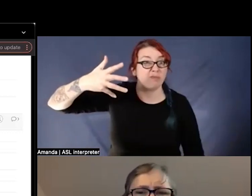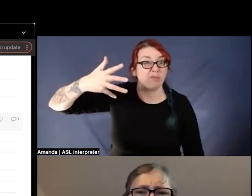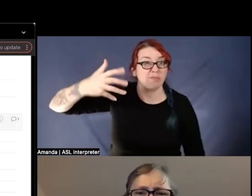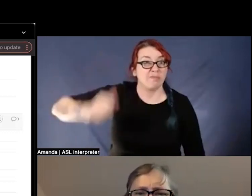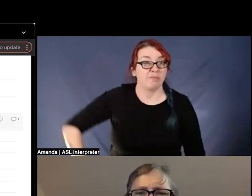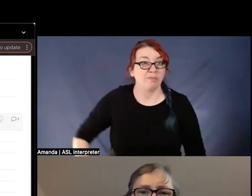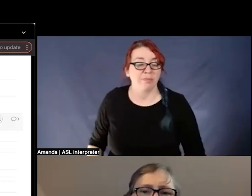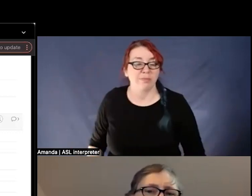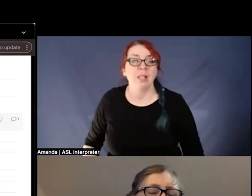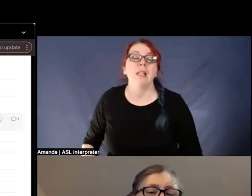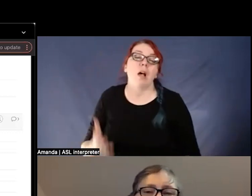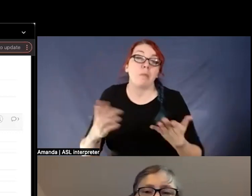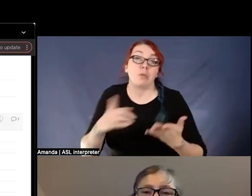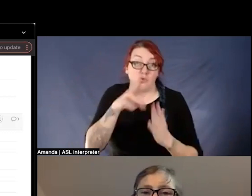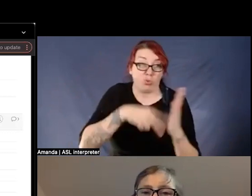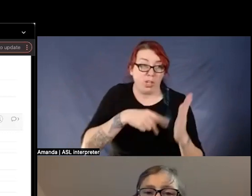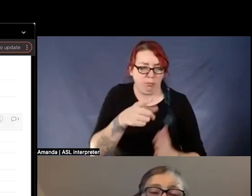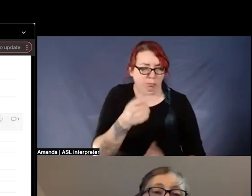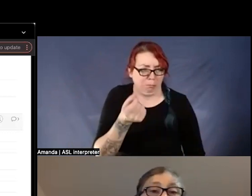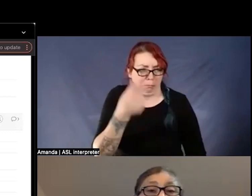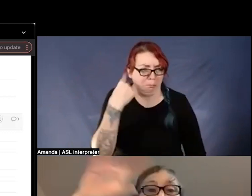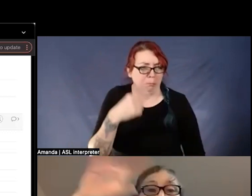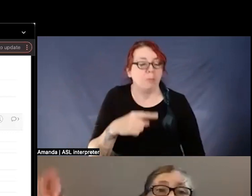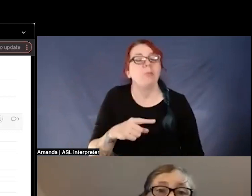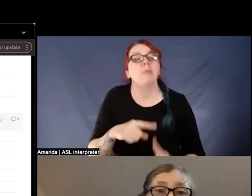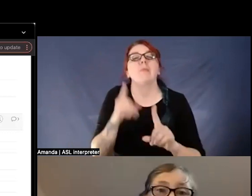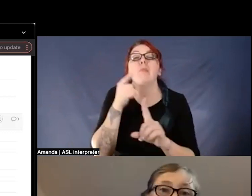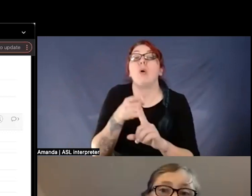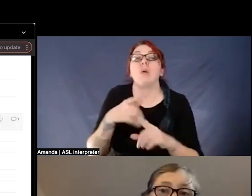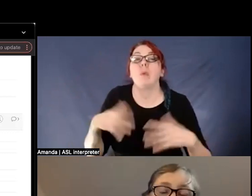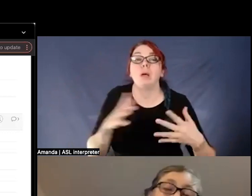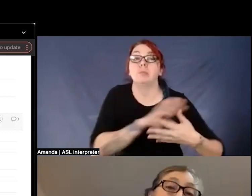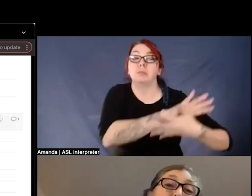not all make sense, but you can see that we're sort of saying, the lead attendee, whoever the